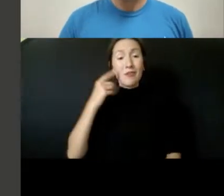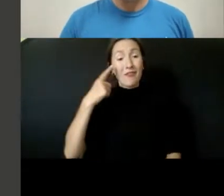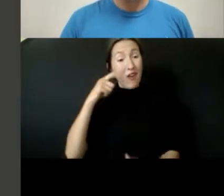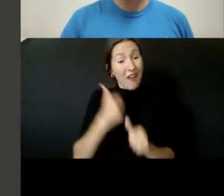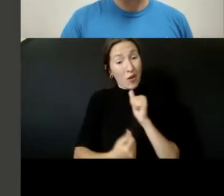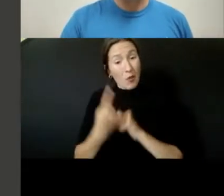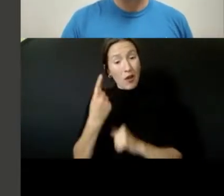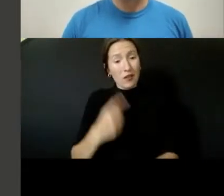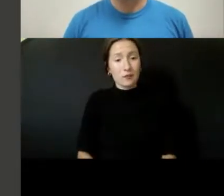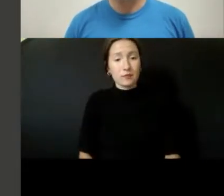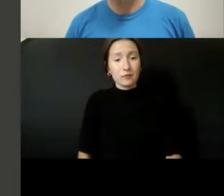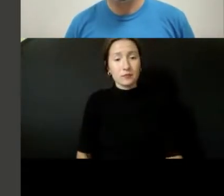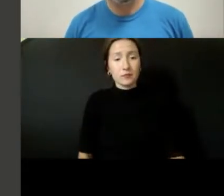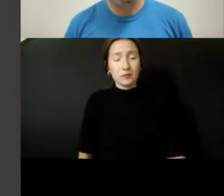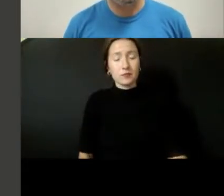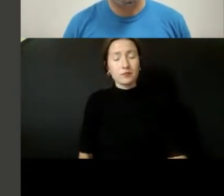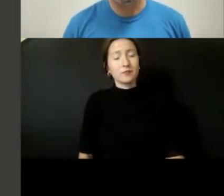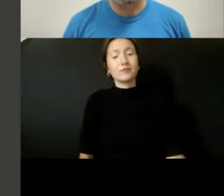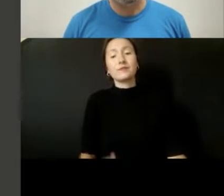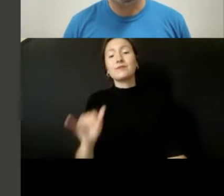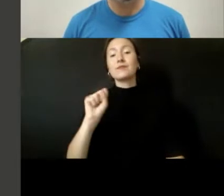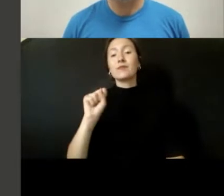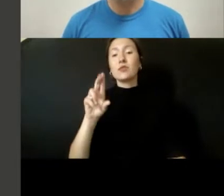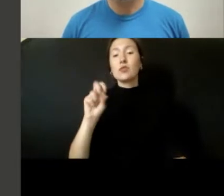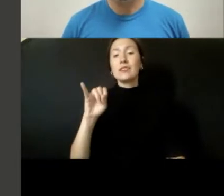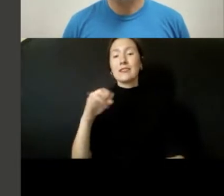this one at the end of her presentation how many opportunities do we have to dramatically improve